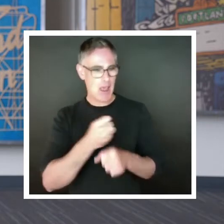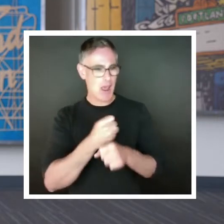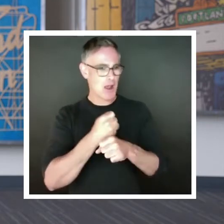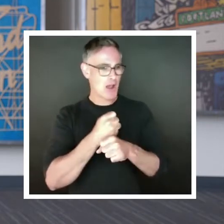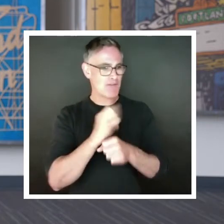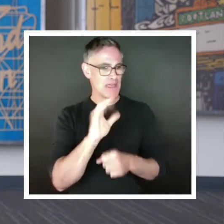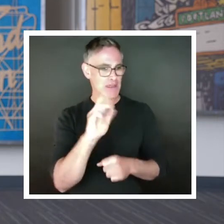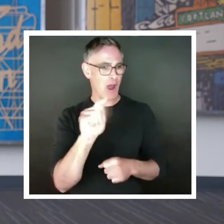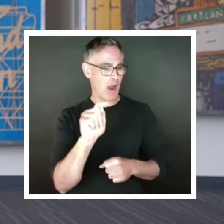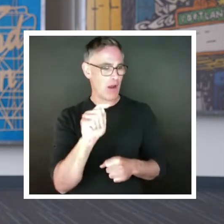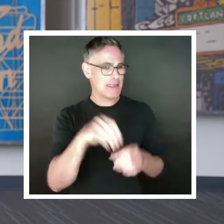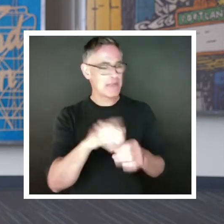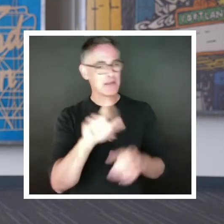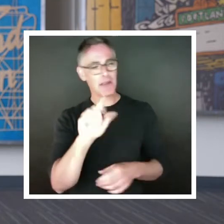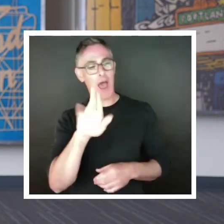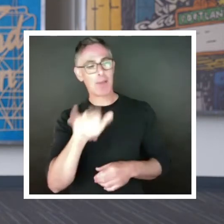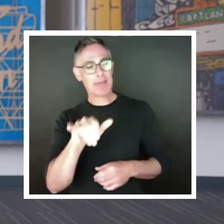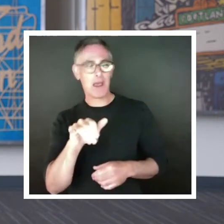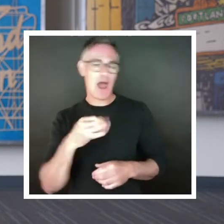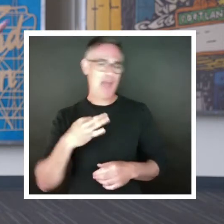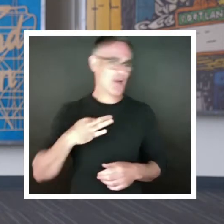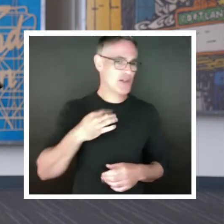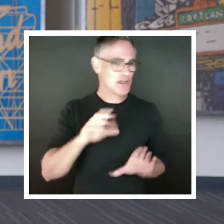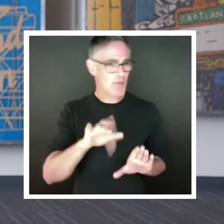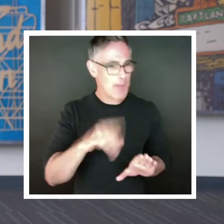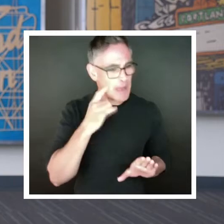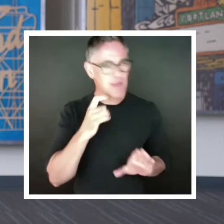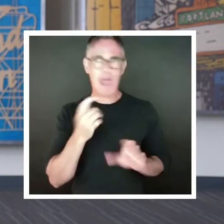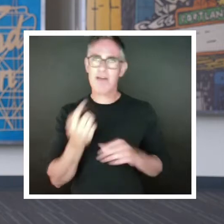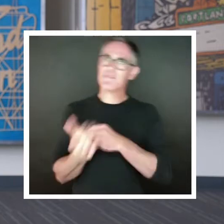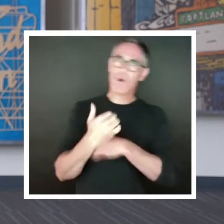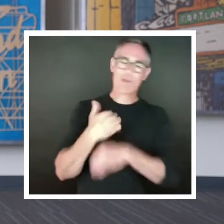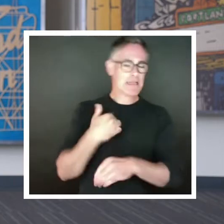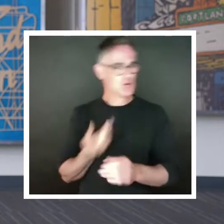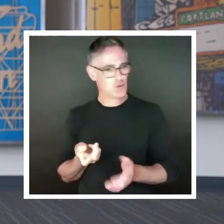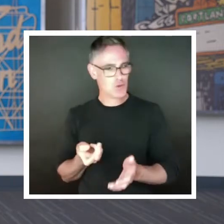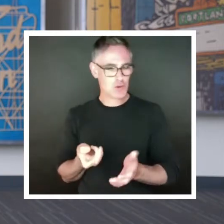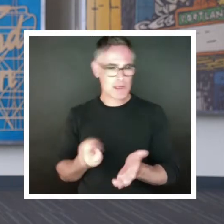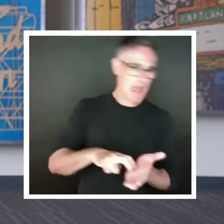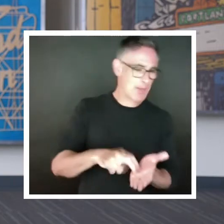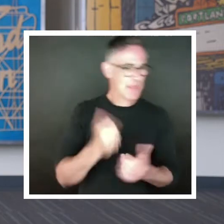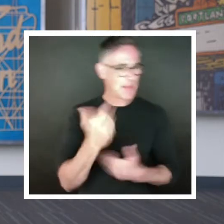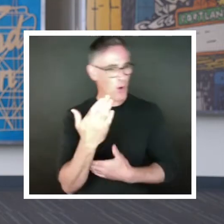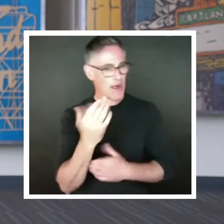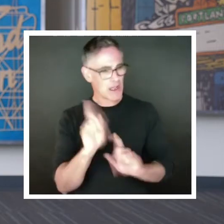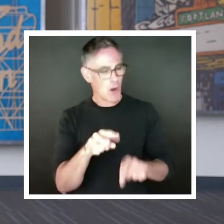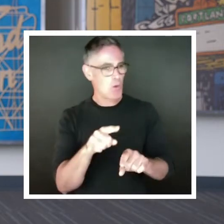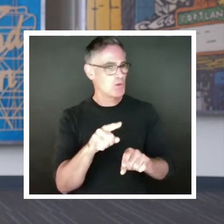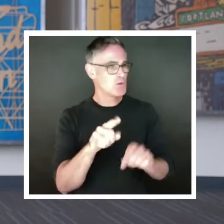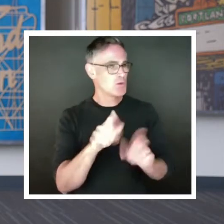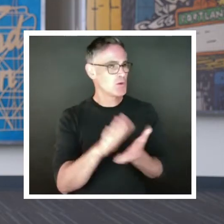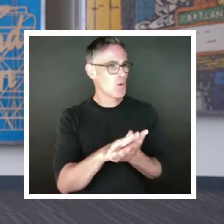because it forced me to get out of bed, get to campus early. And that was my productivity hack.